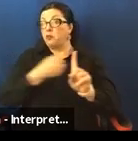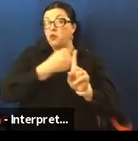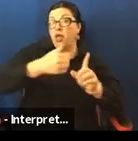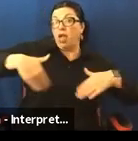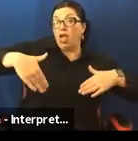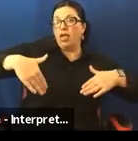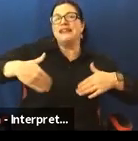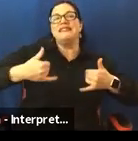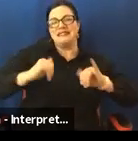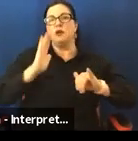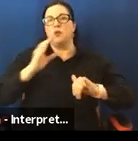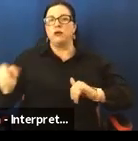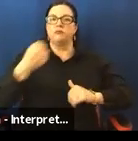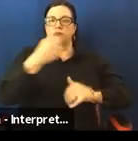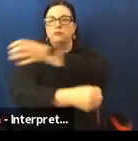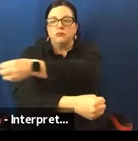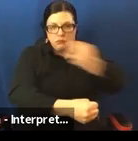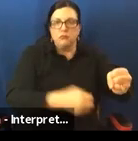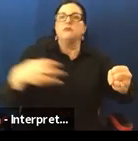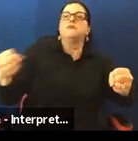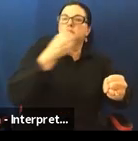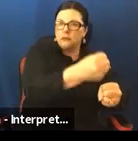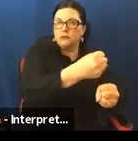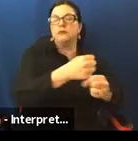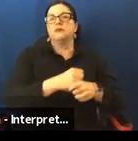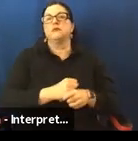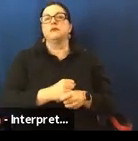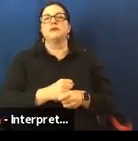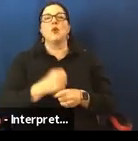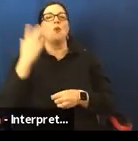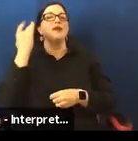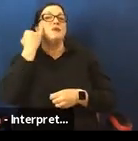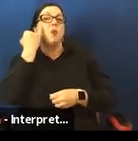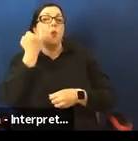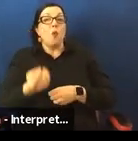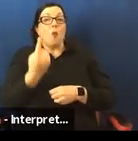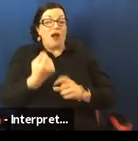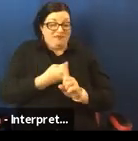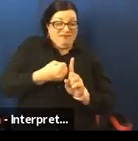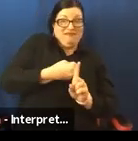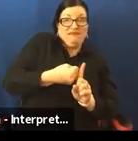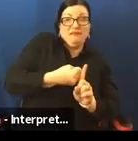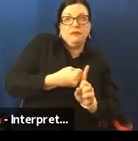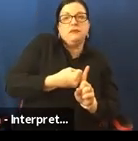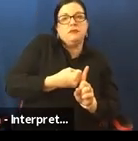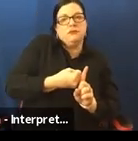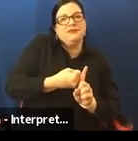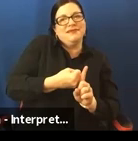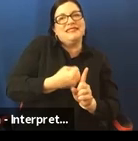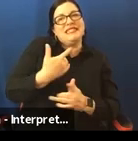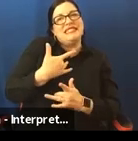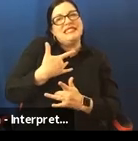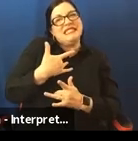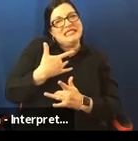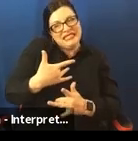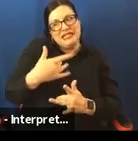Jason Williams: If we have one kid that's being physically abused and we just remove that one kid. Unfortunately, the likelihood is that whoever's using that